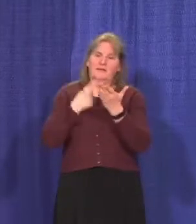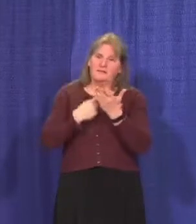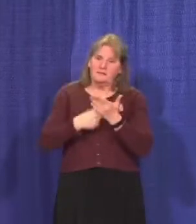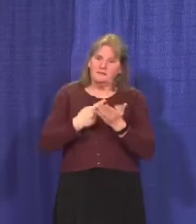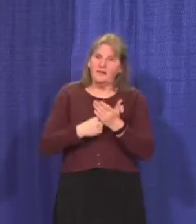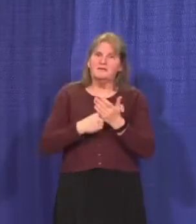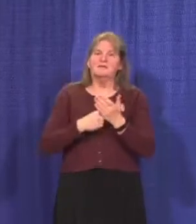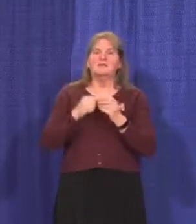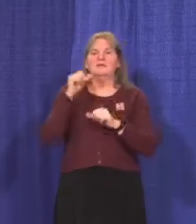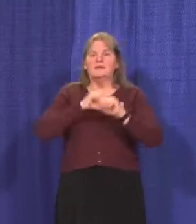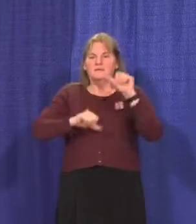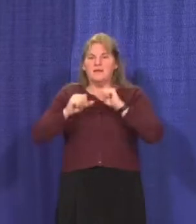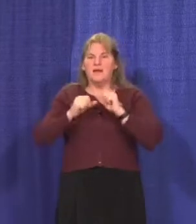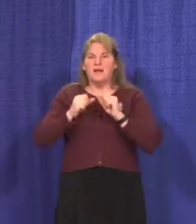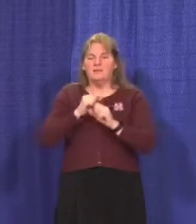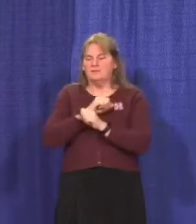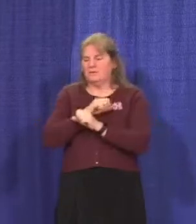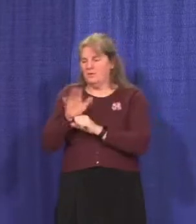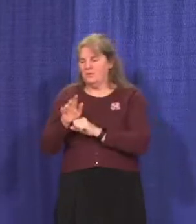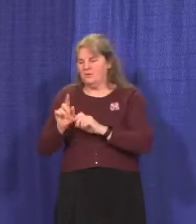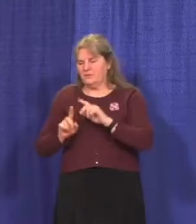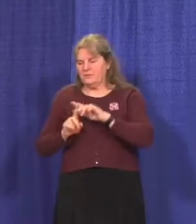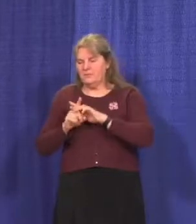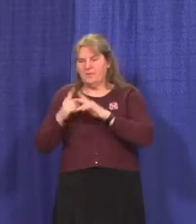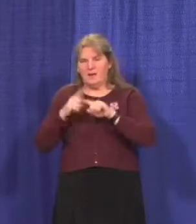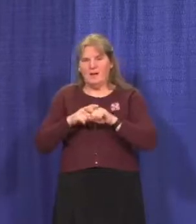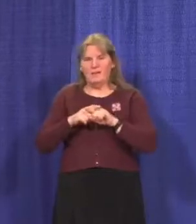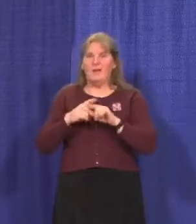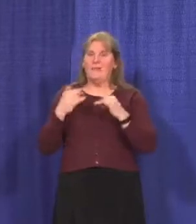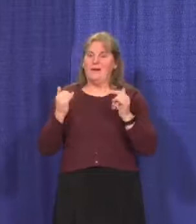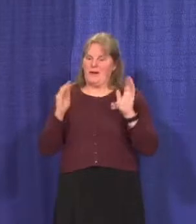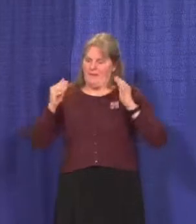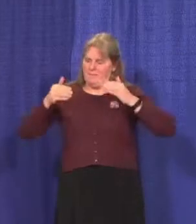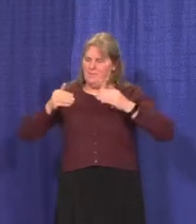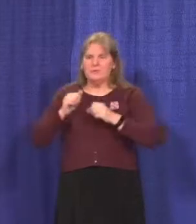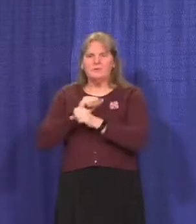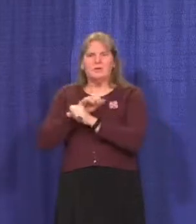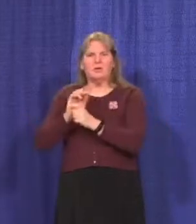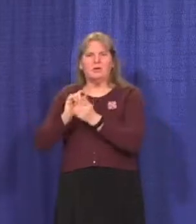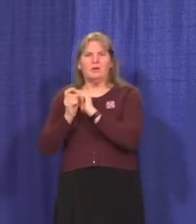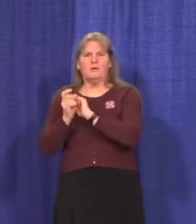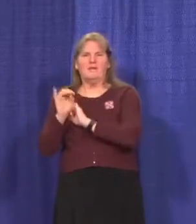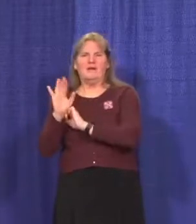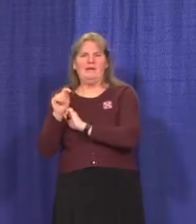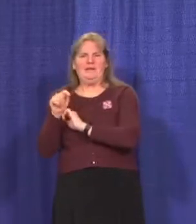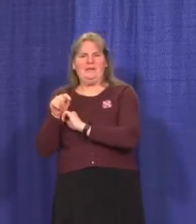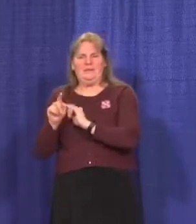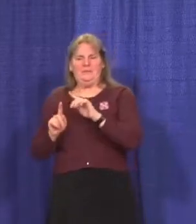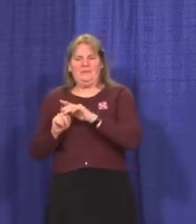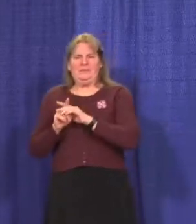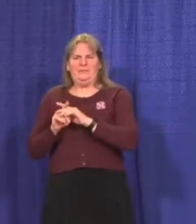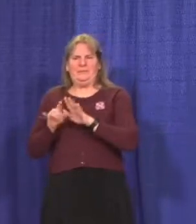It's a variant causing concern and really adds credence to what I've been hearing all through